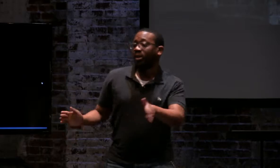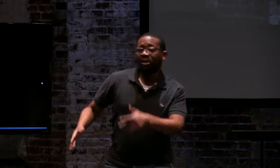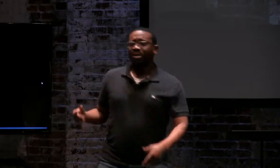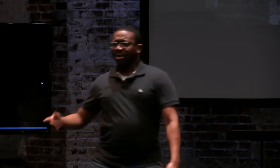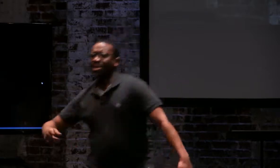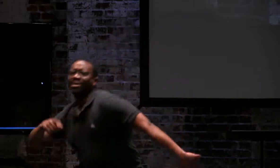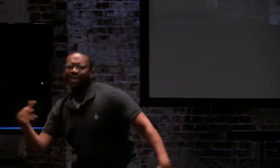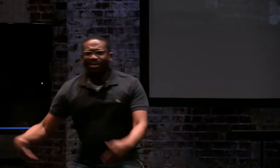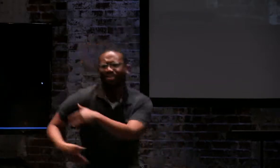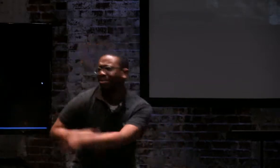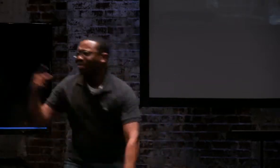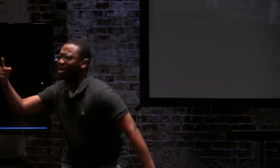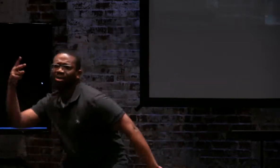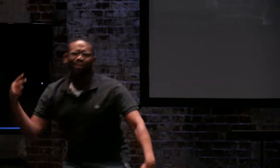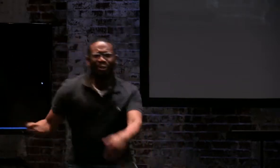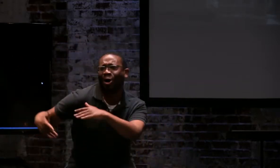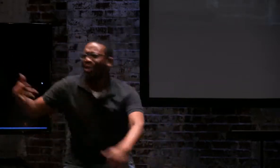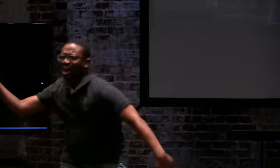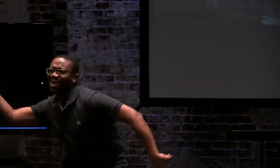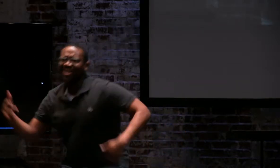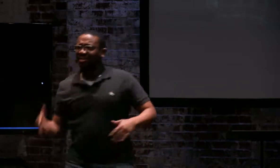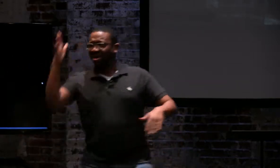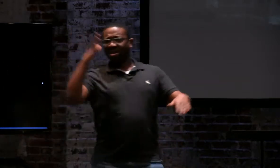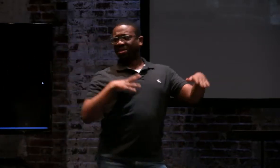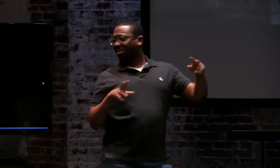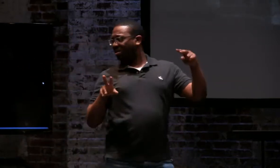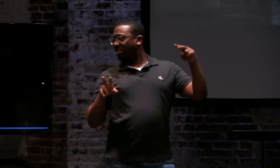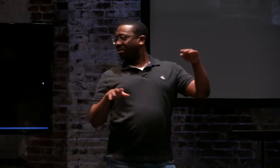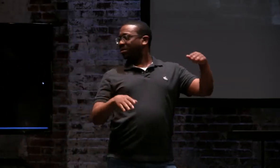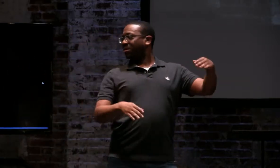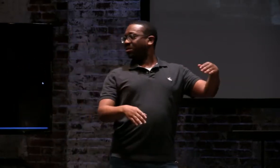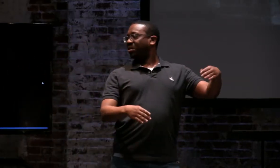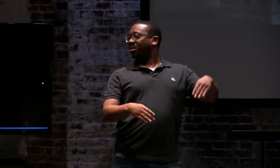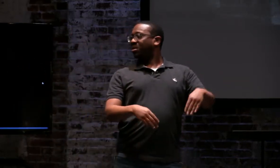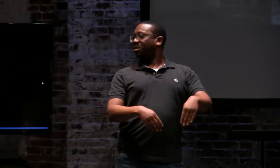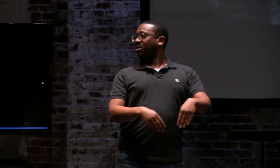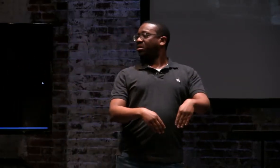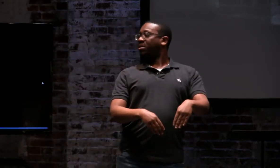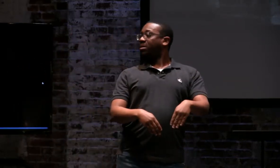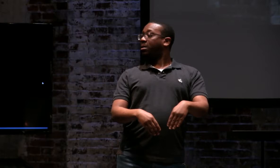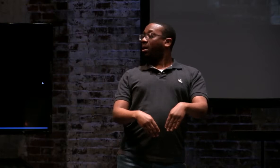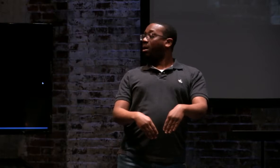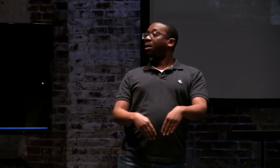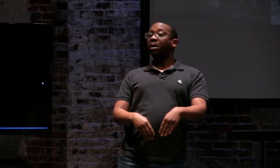to think about what common variable we can put in between us to bring us both together.